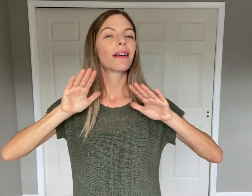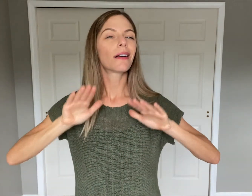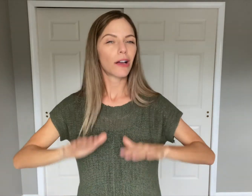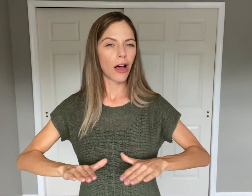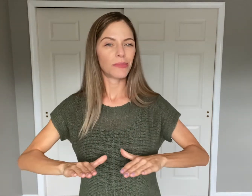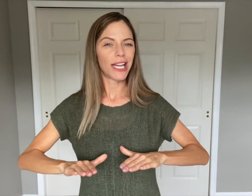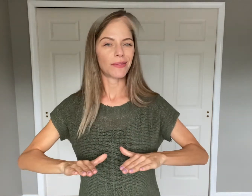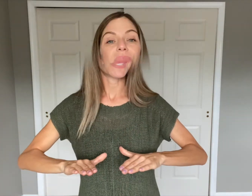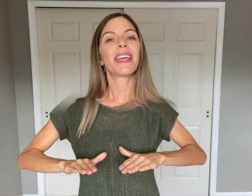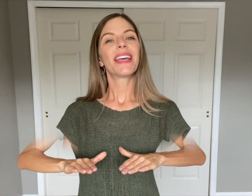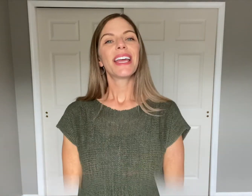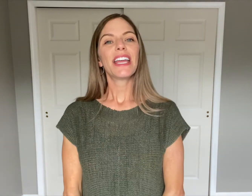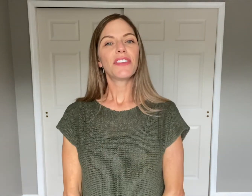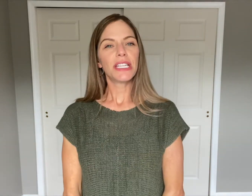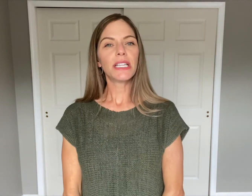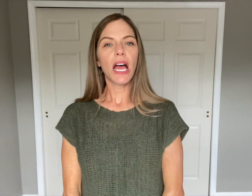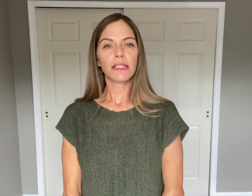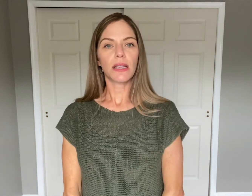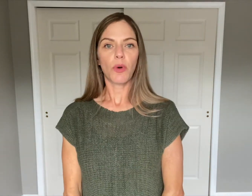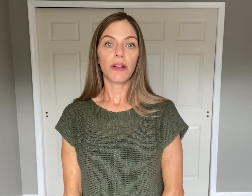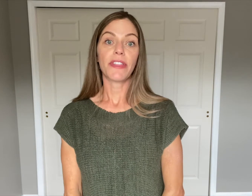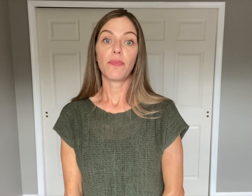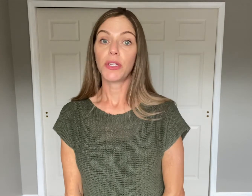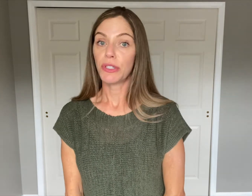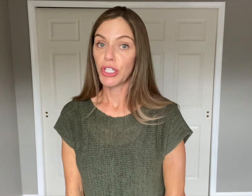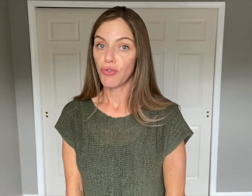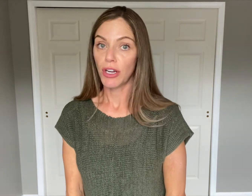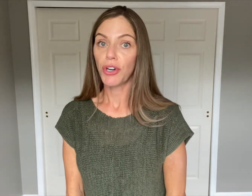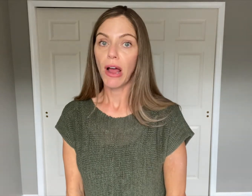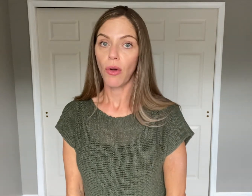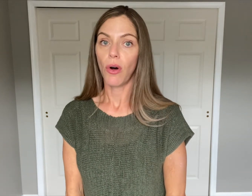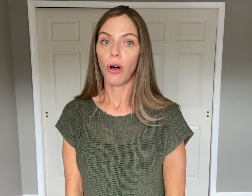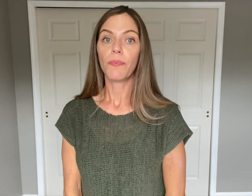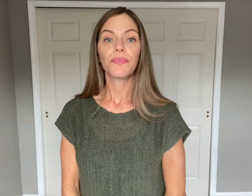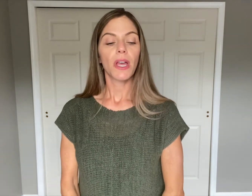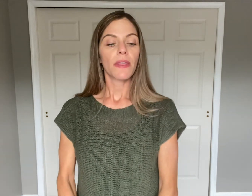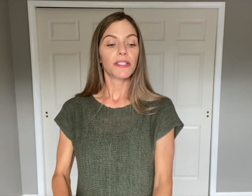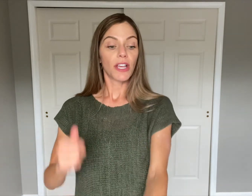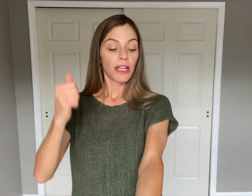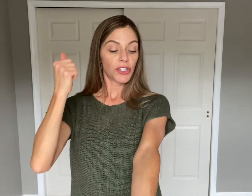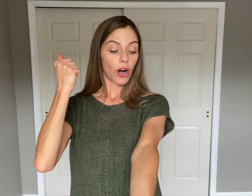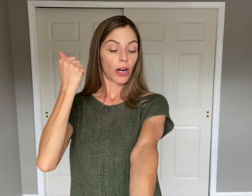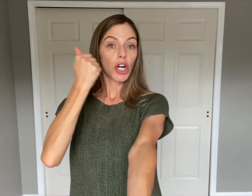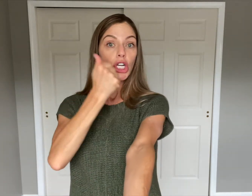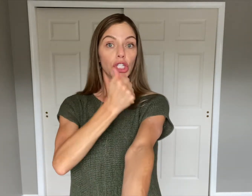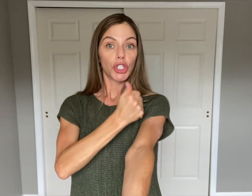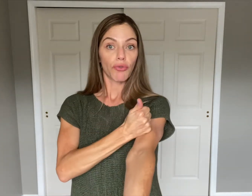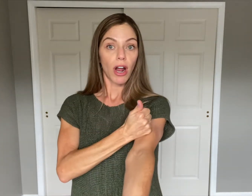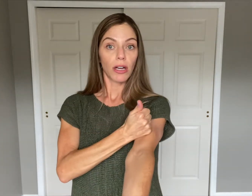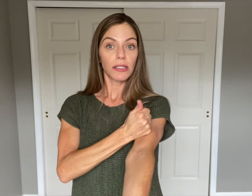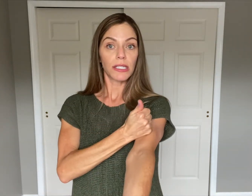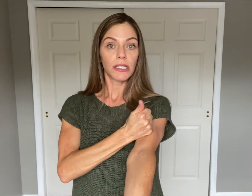"Calm down" If you need to ask someone if they've been using drugs or alcohol the signs are: "Drugs"